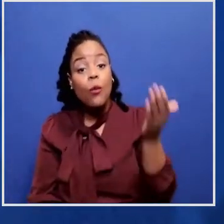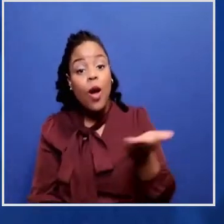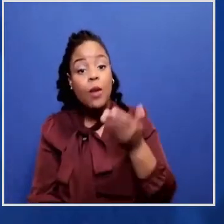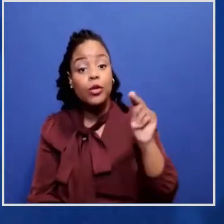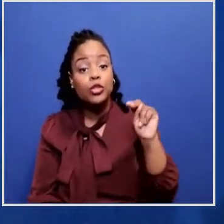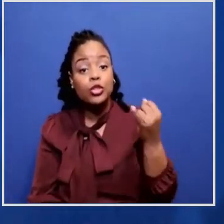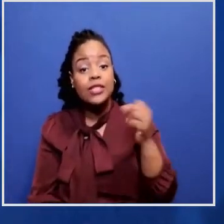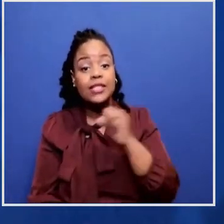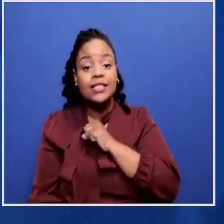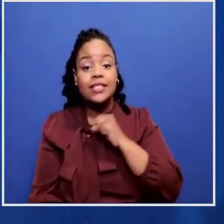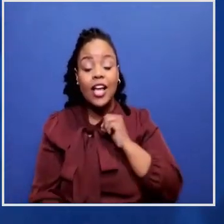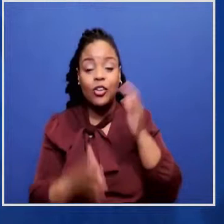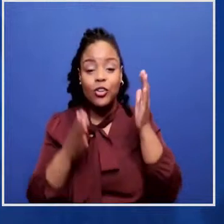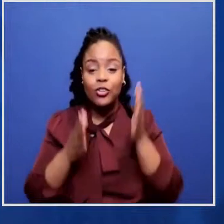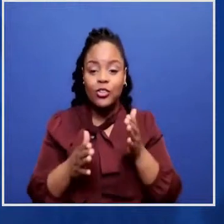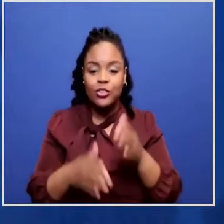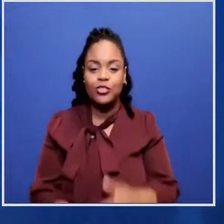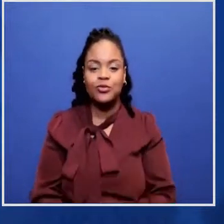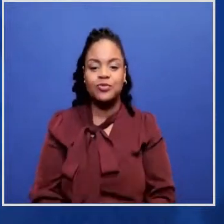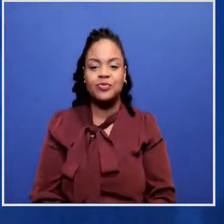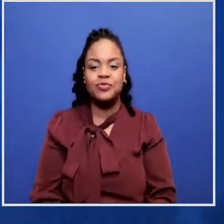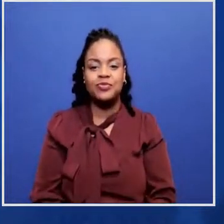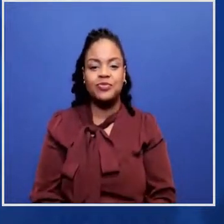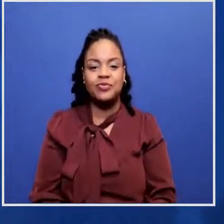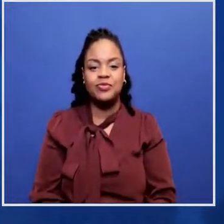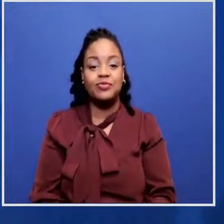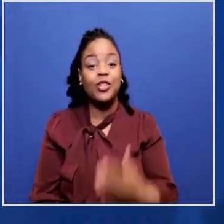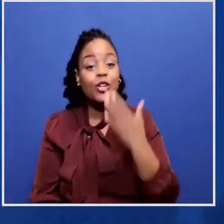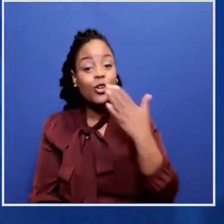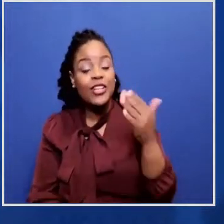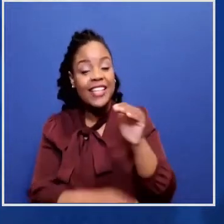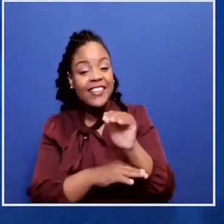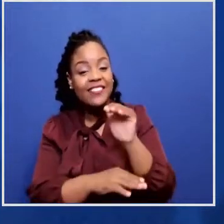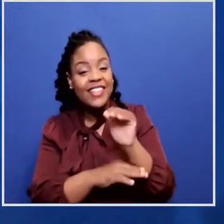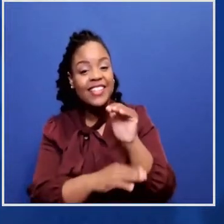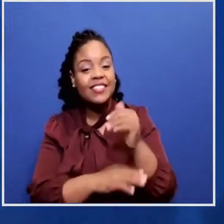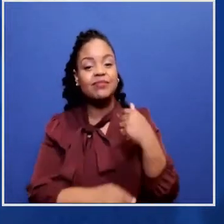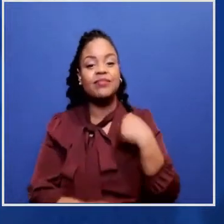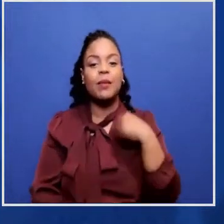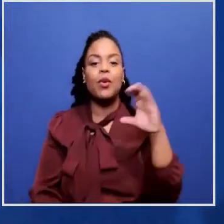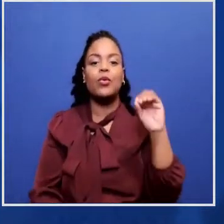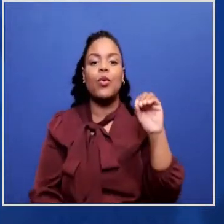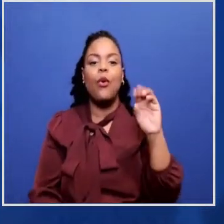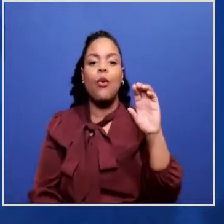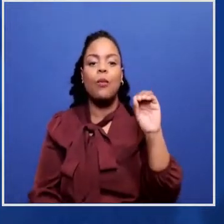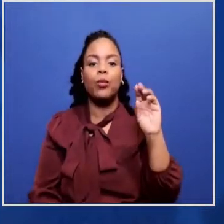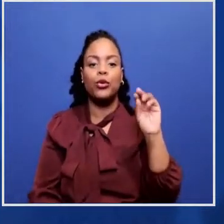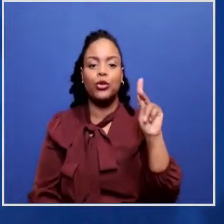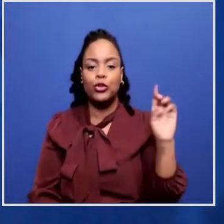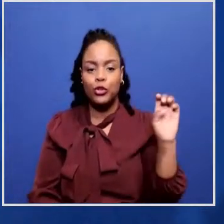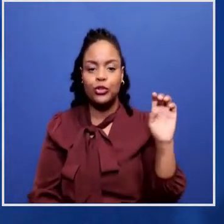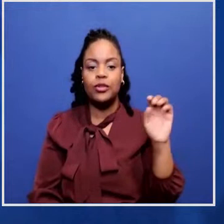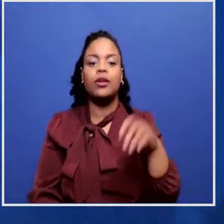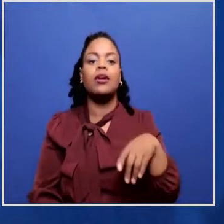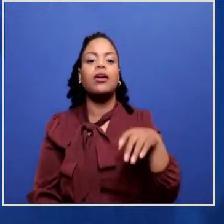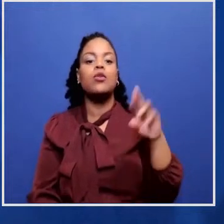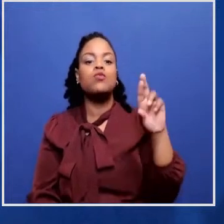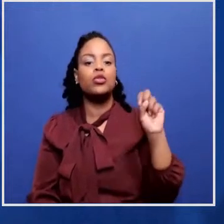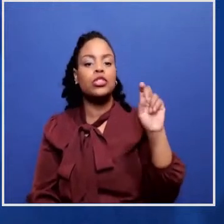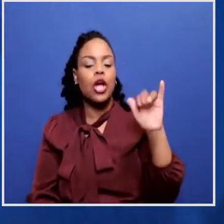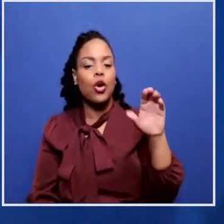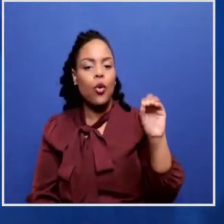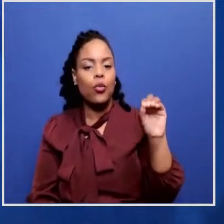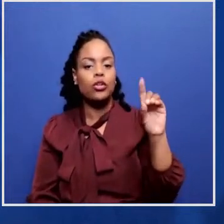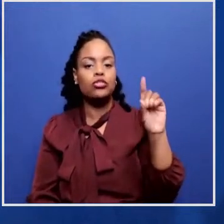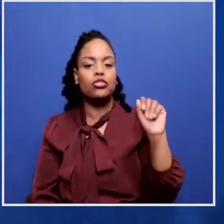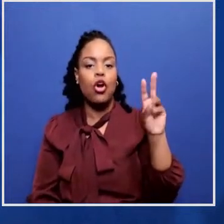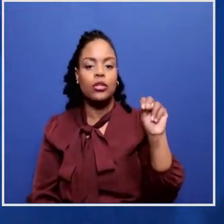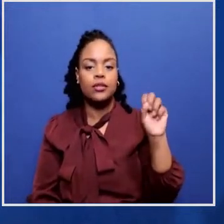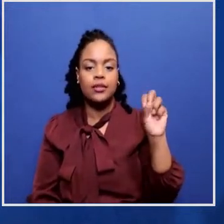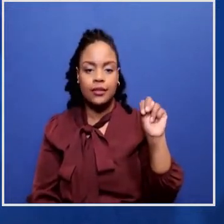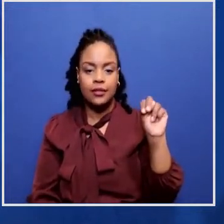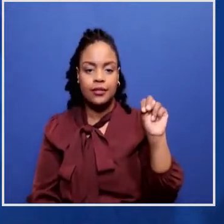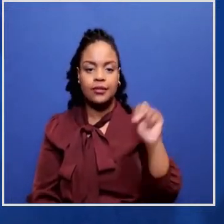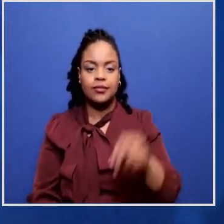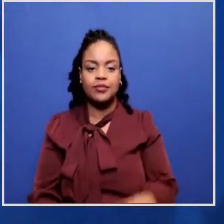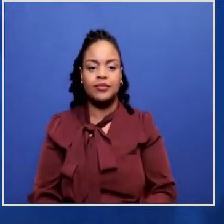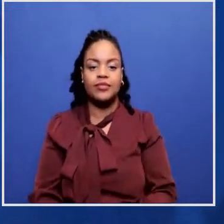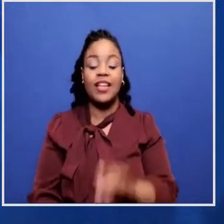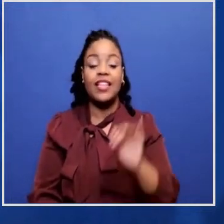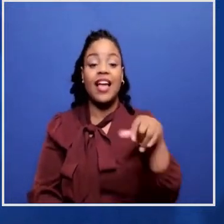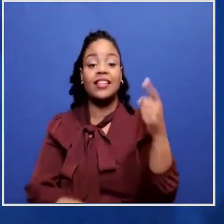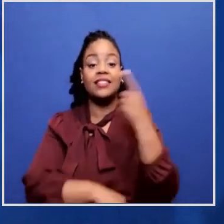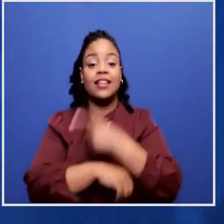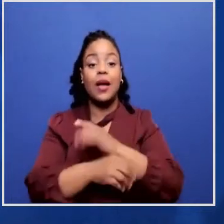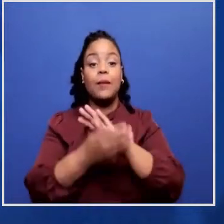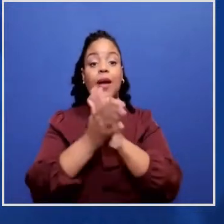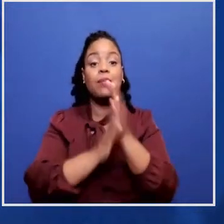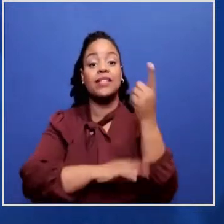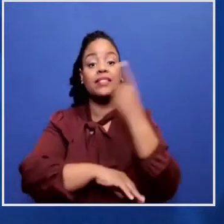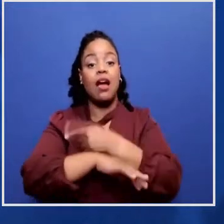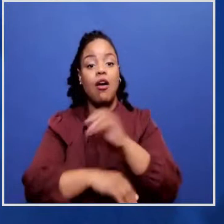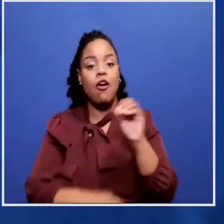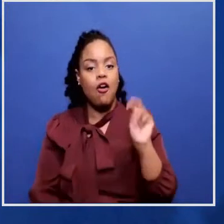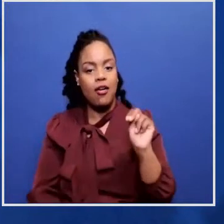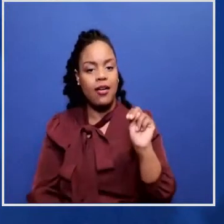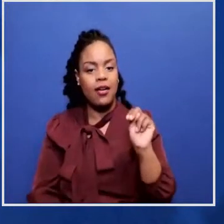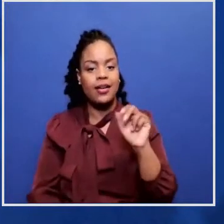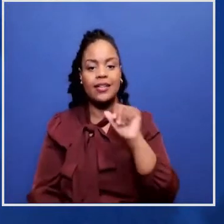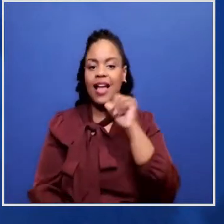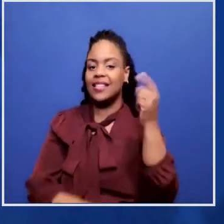PLEASE WELCOME NEW JERSEY